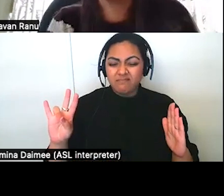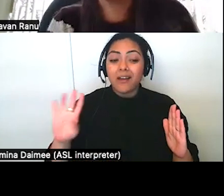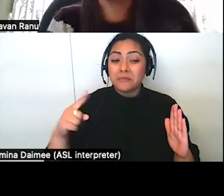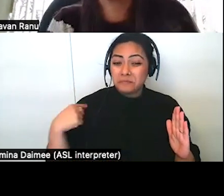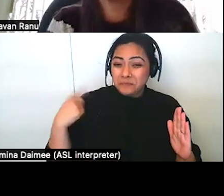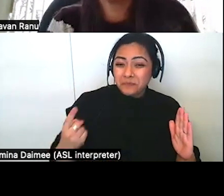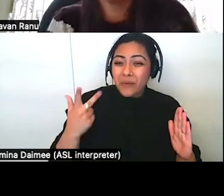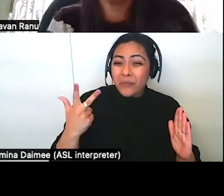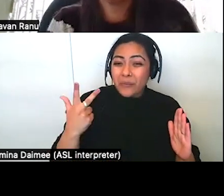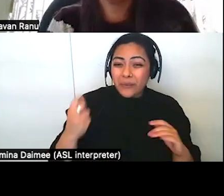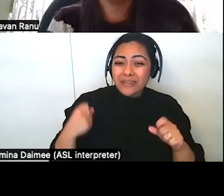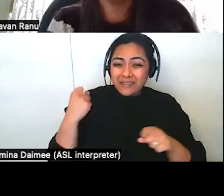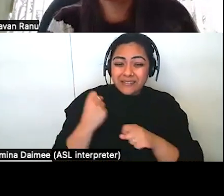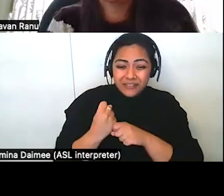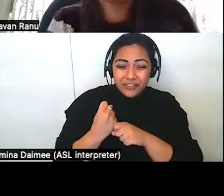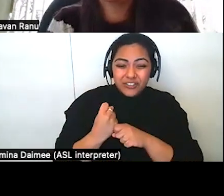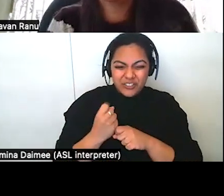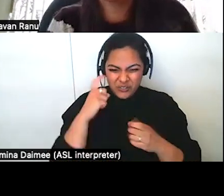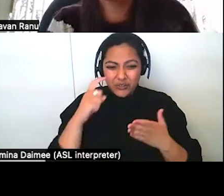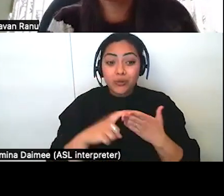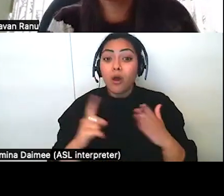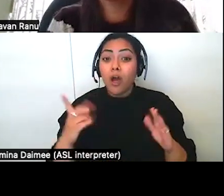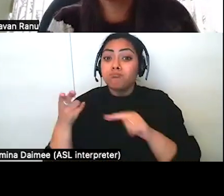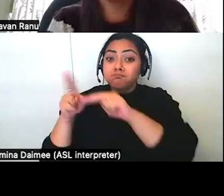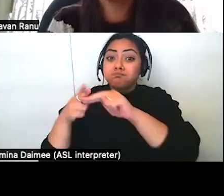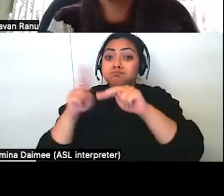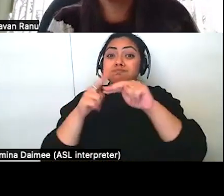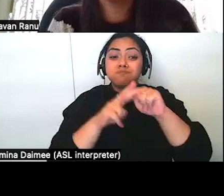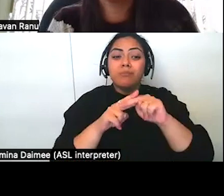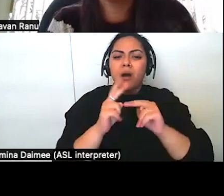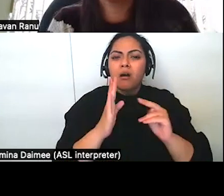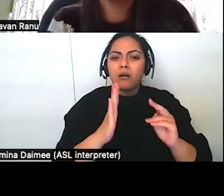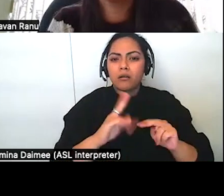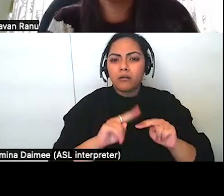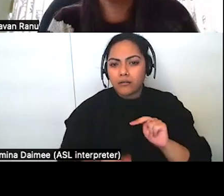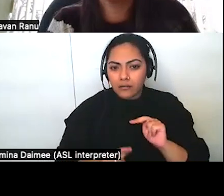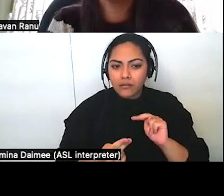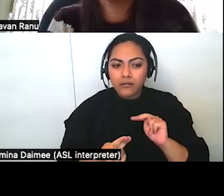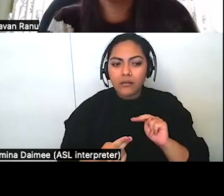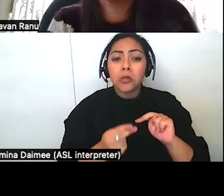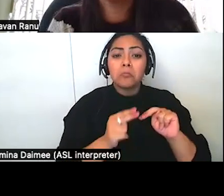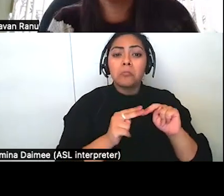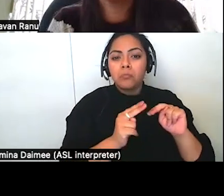despite Canadian's growing concern about personal finance. It's really hard to say what might cause